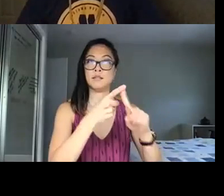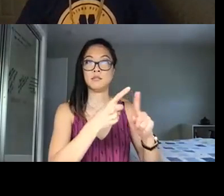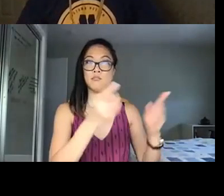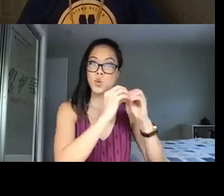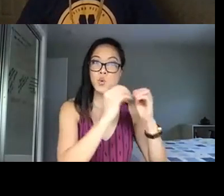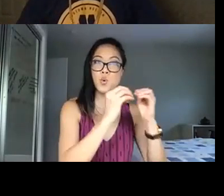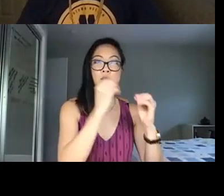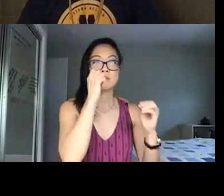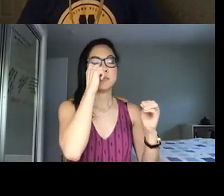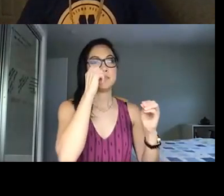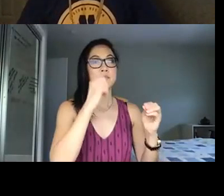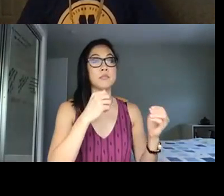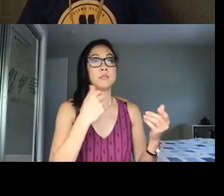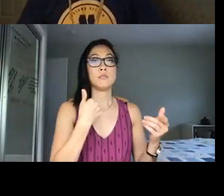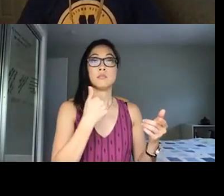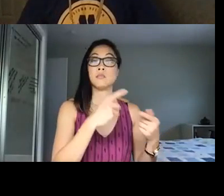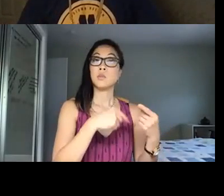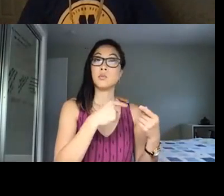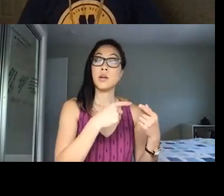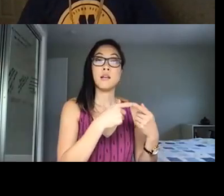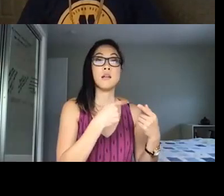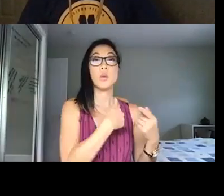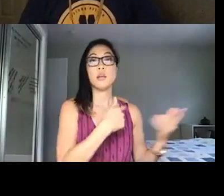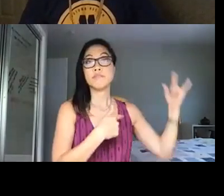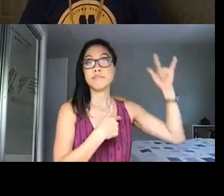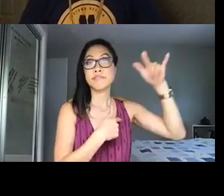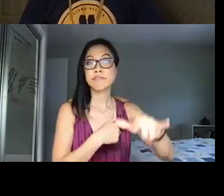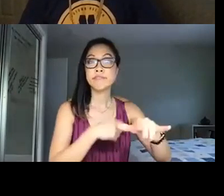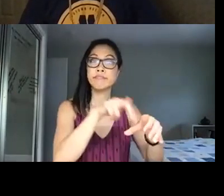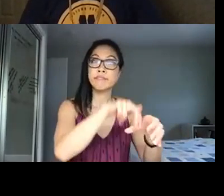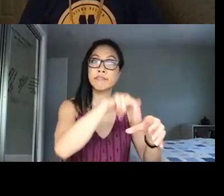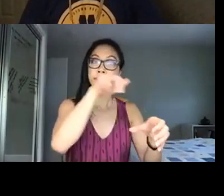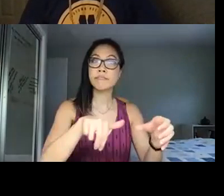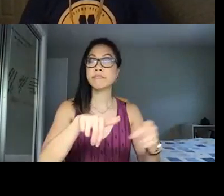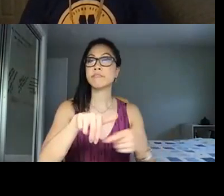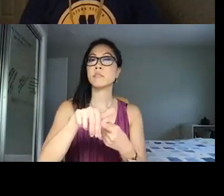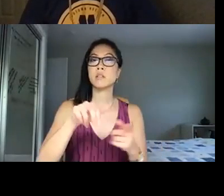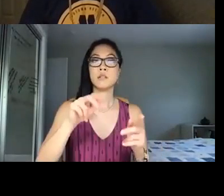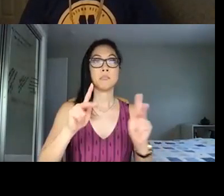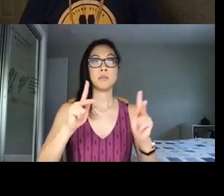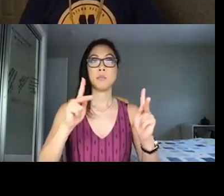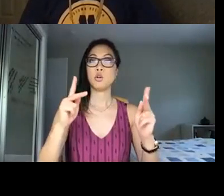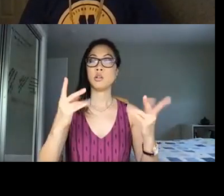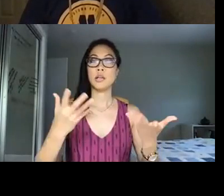as white people and there's already that privilege. I could have spent like ten hours in this country and like, you